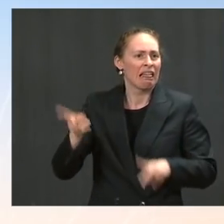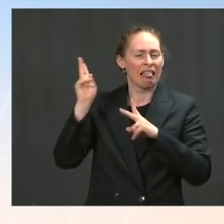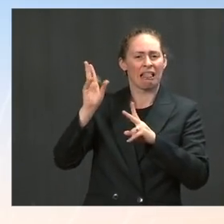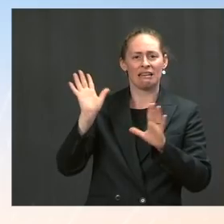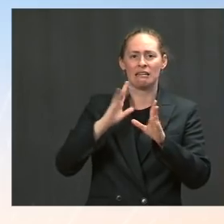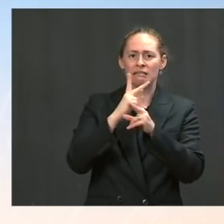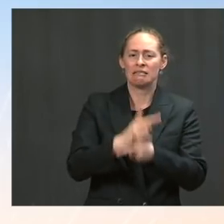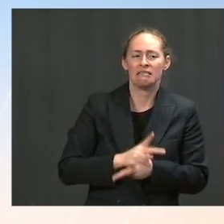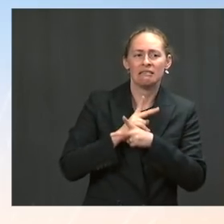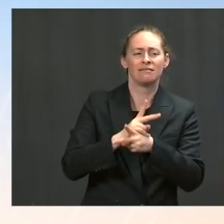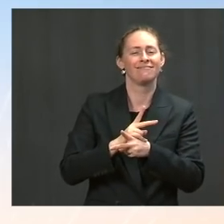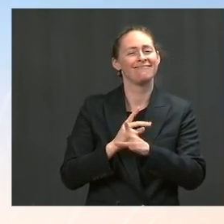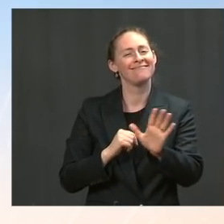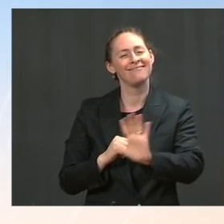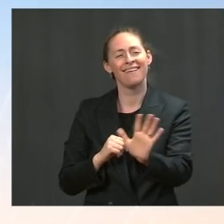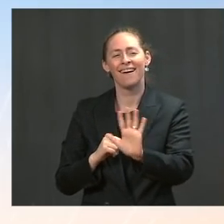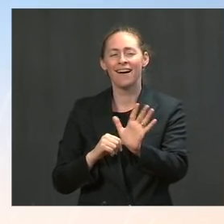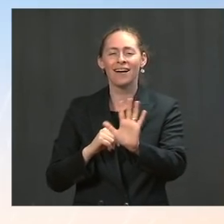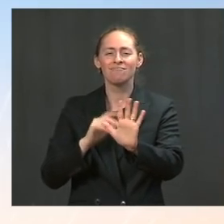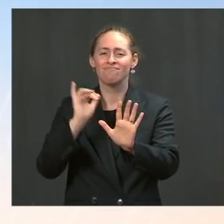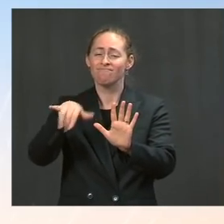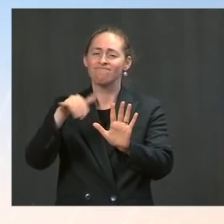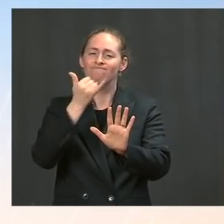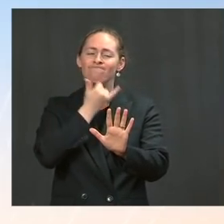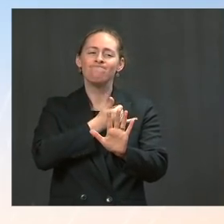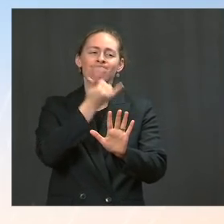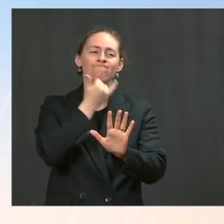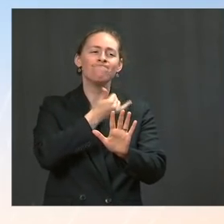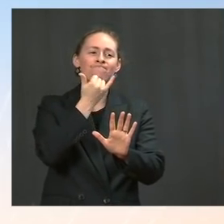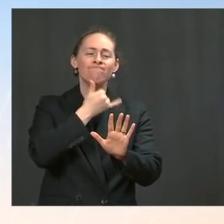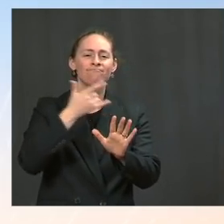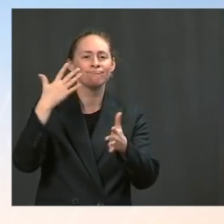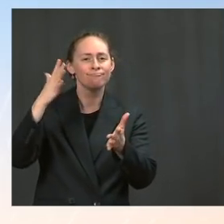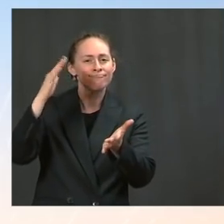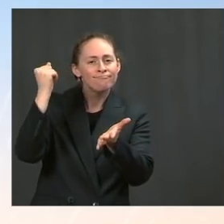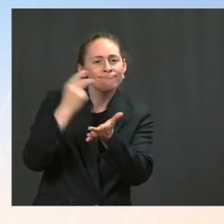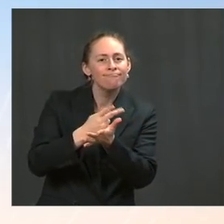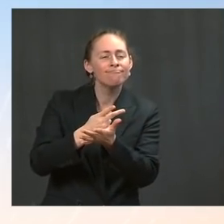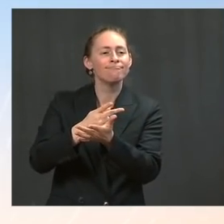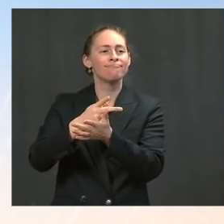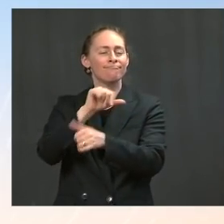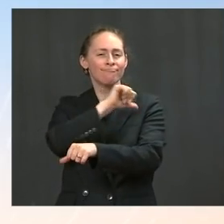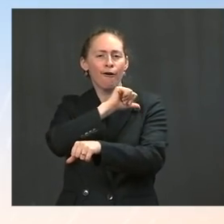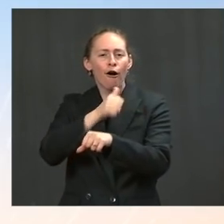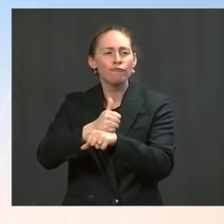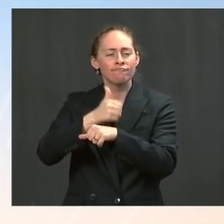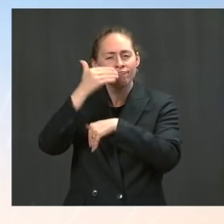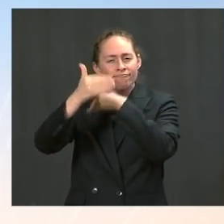and, thus, risky, even though many of them are approved and have gone through the gold standard of the FDA approval process.